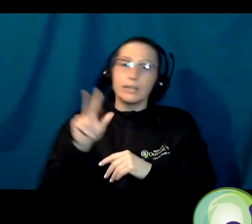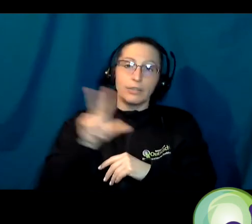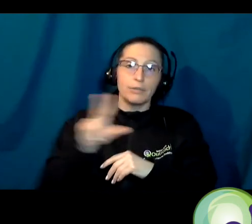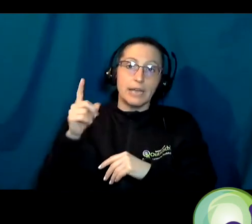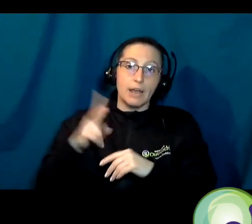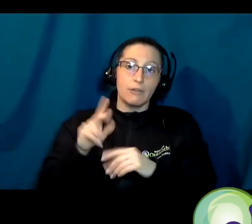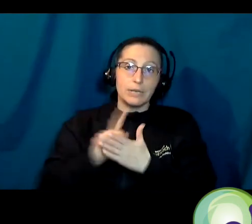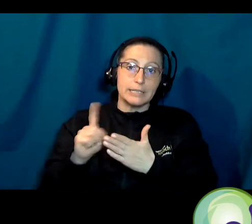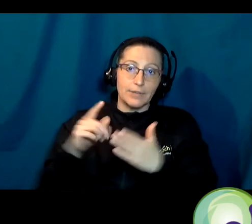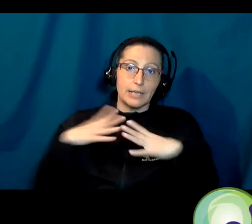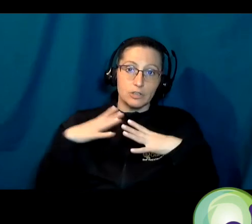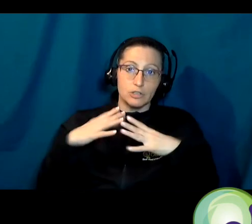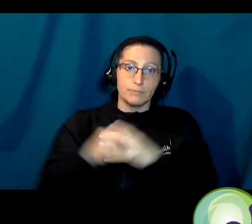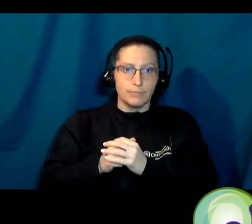Heidi: That's nice that